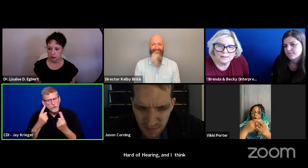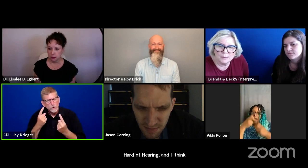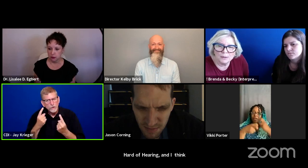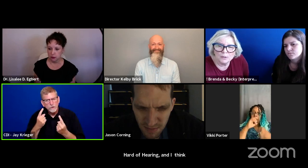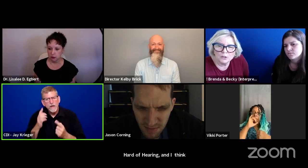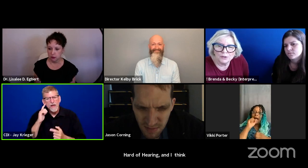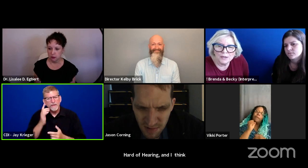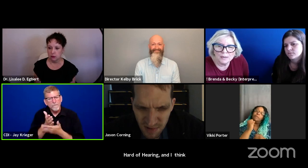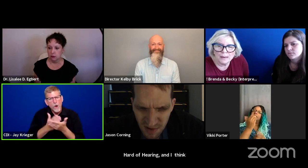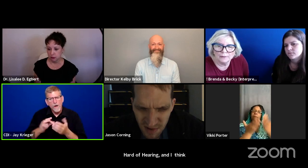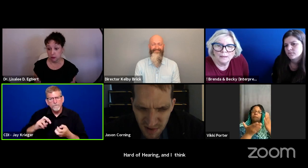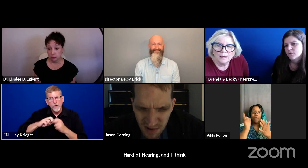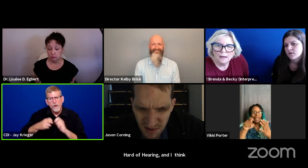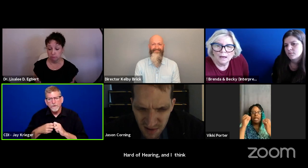something we should think about.